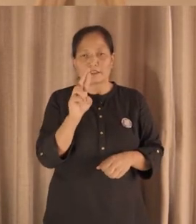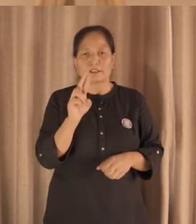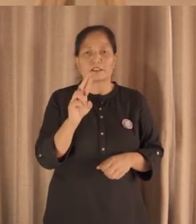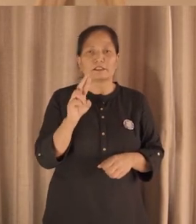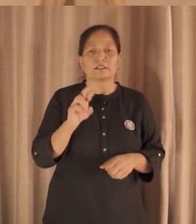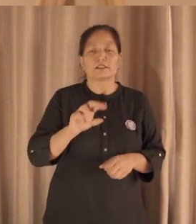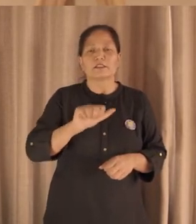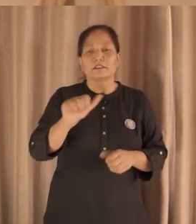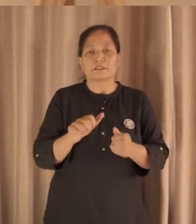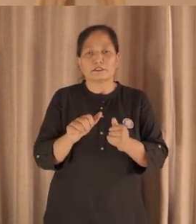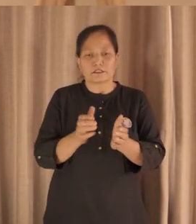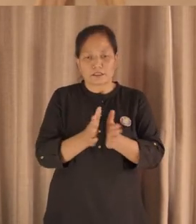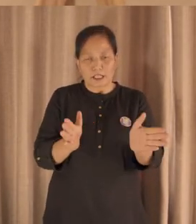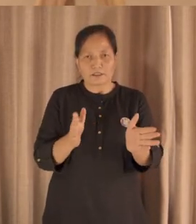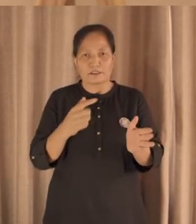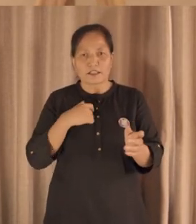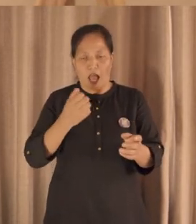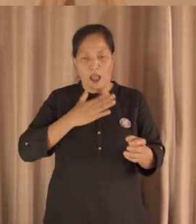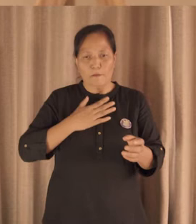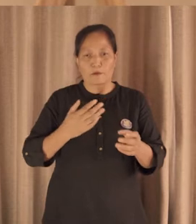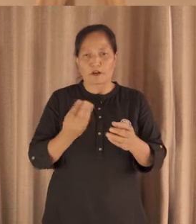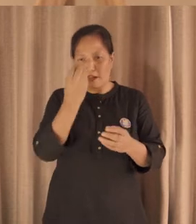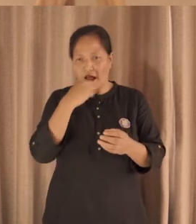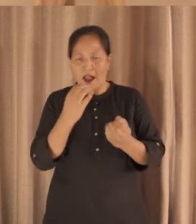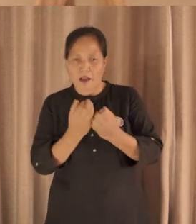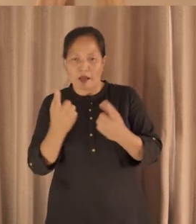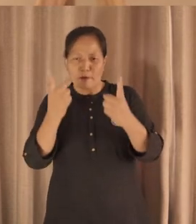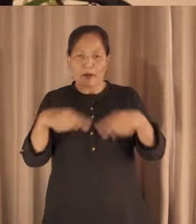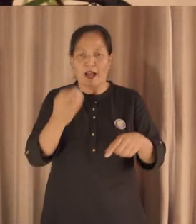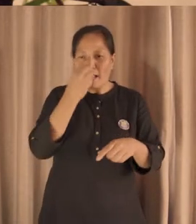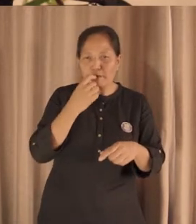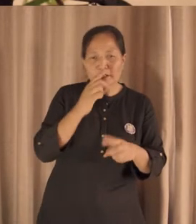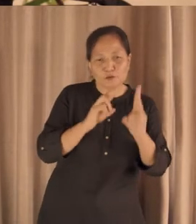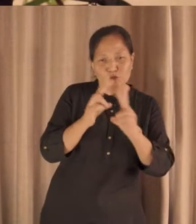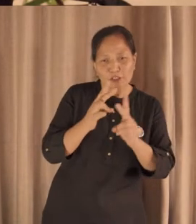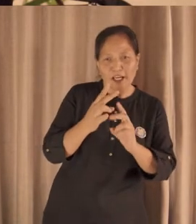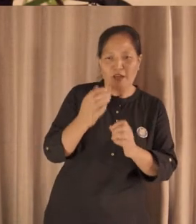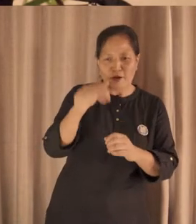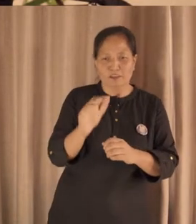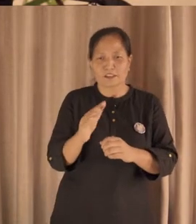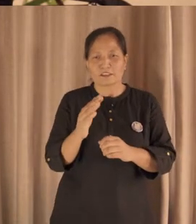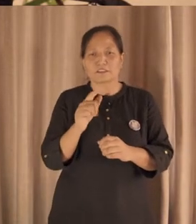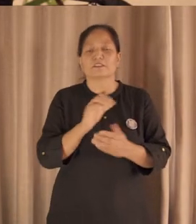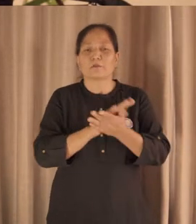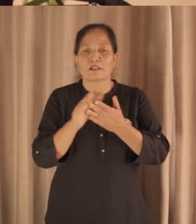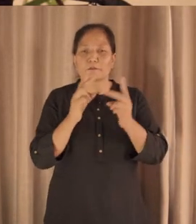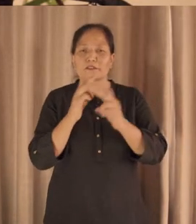need to understand is that it could not satisfy a certain group of unsatisfied, one of which